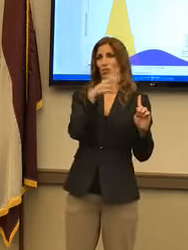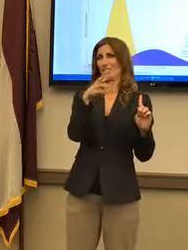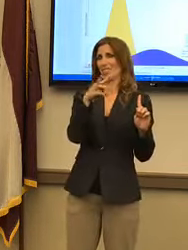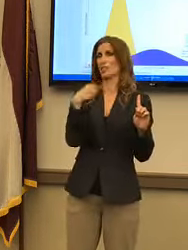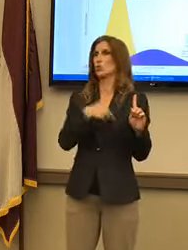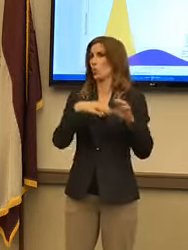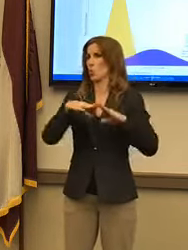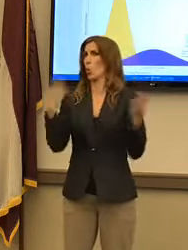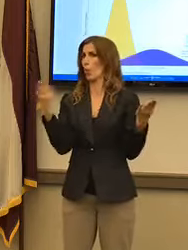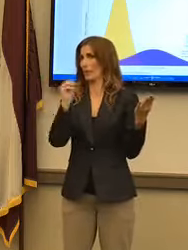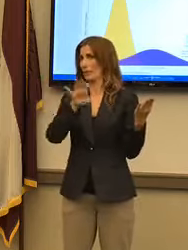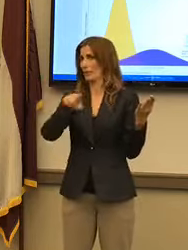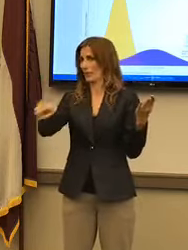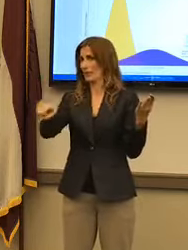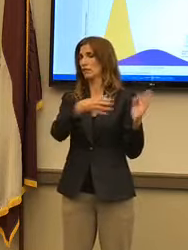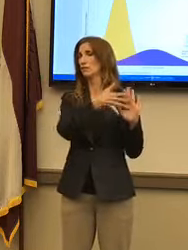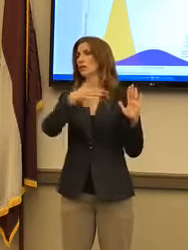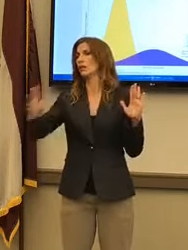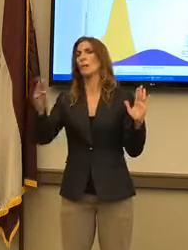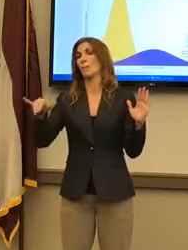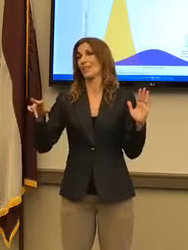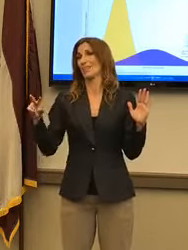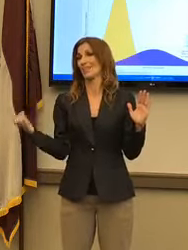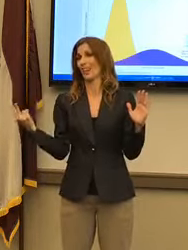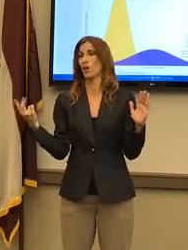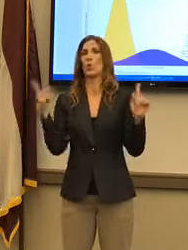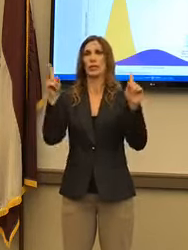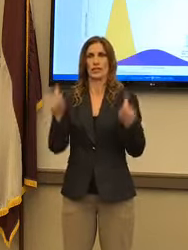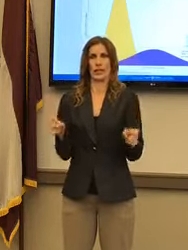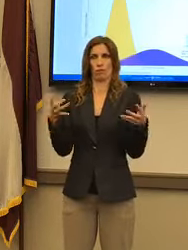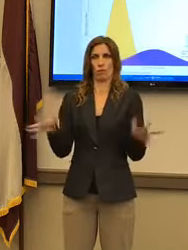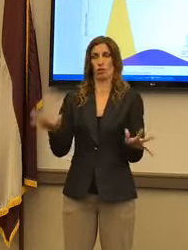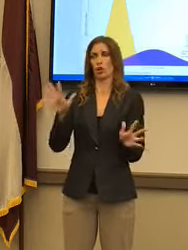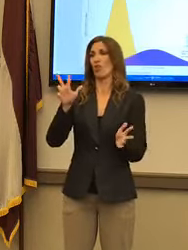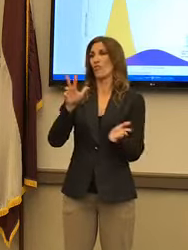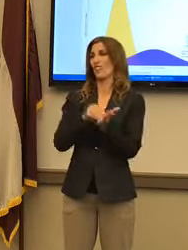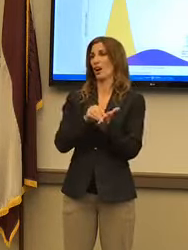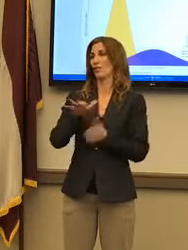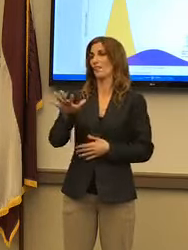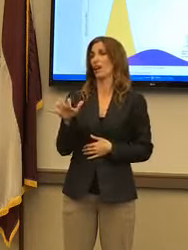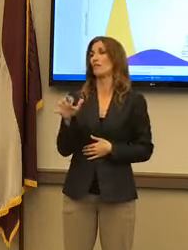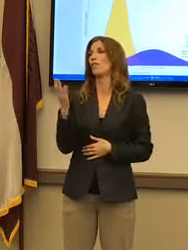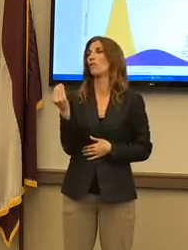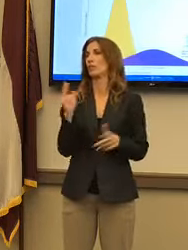Community College to May the second we've now tested 3514 individuals